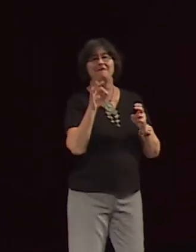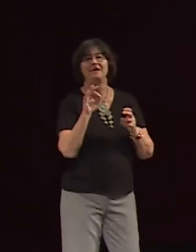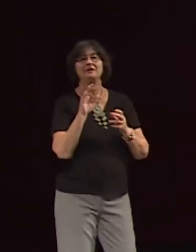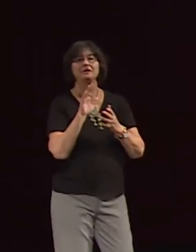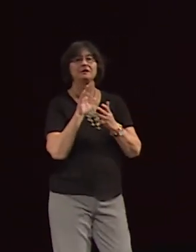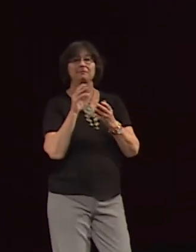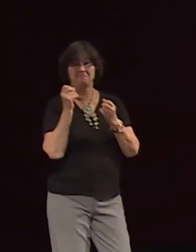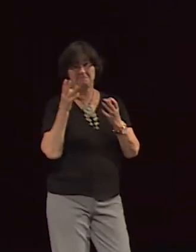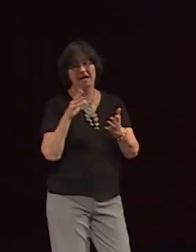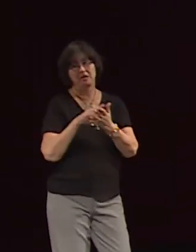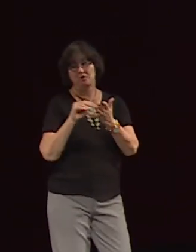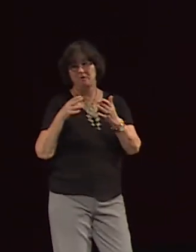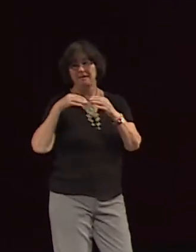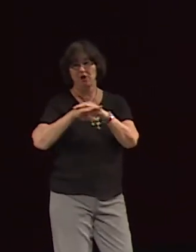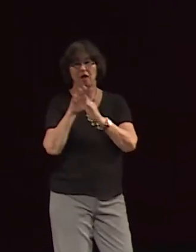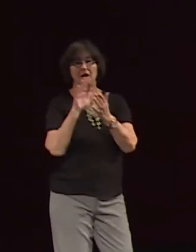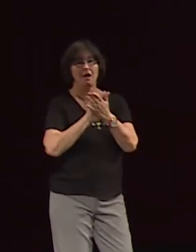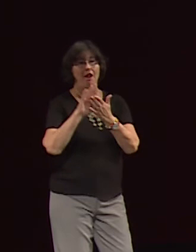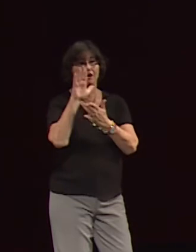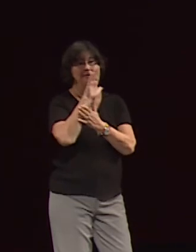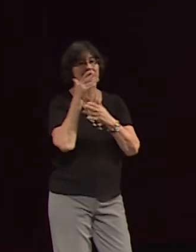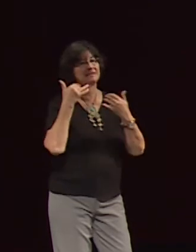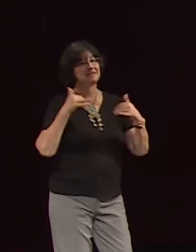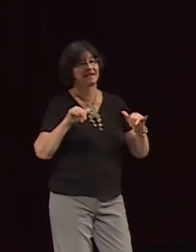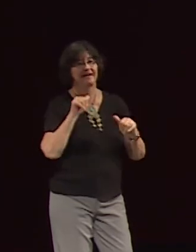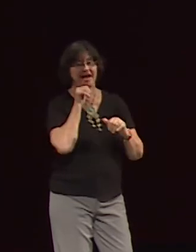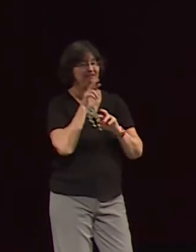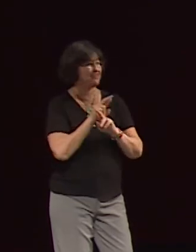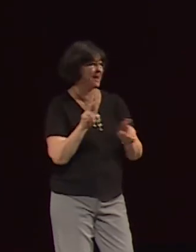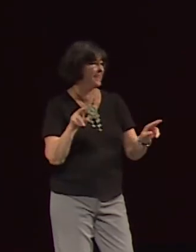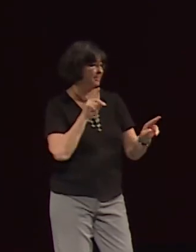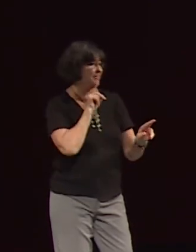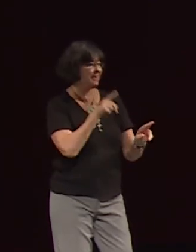Really, we have an issue with even deaf individuals